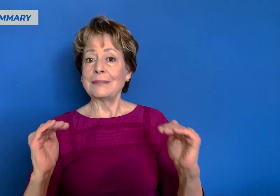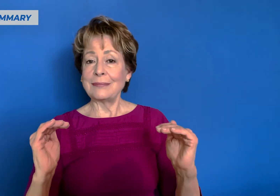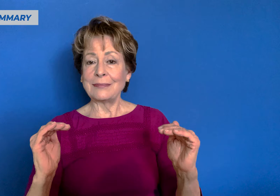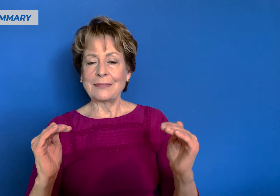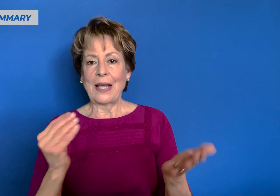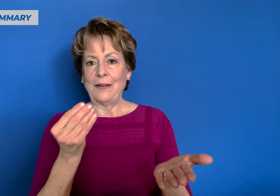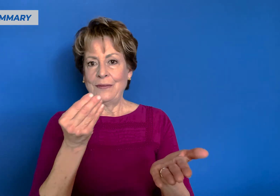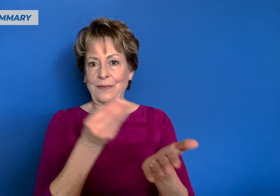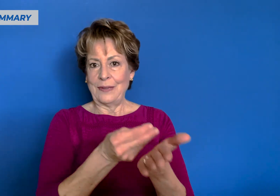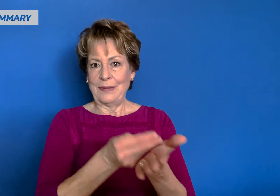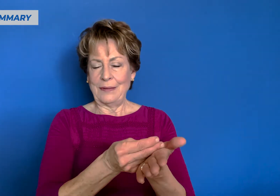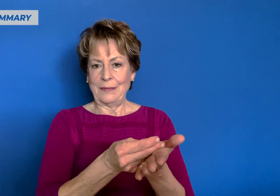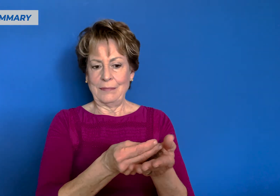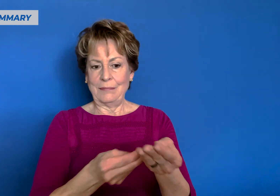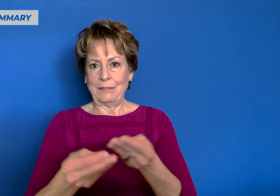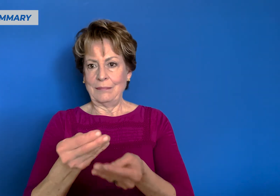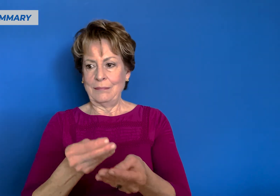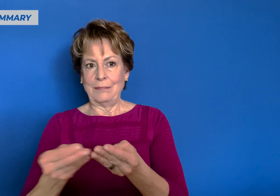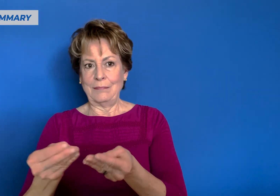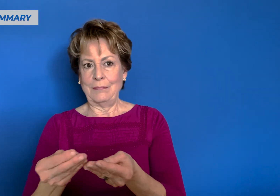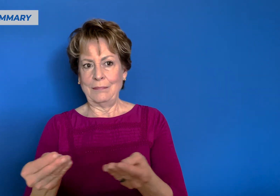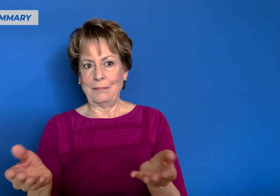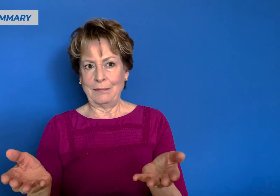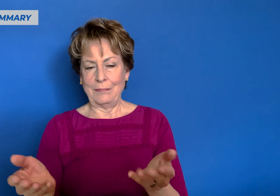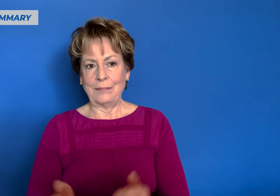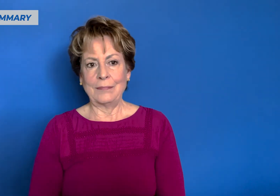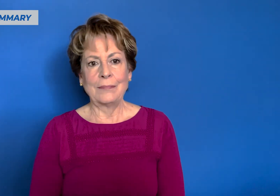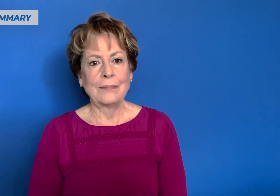Here is a summary of expectations under “Financial”.